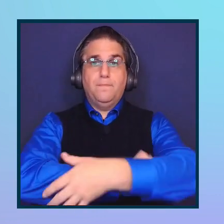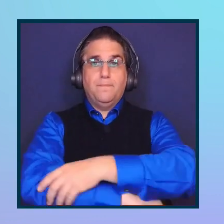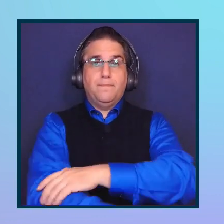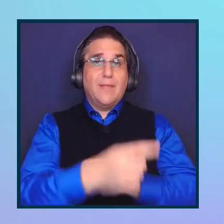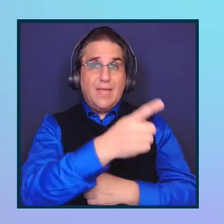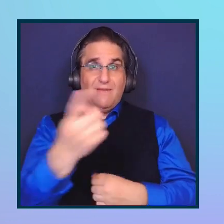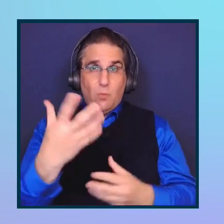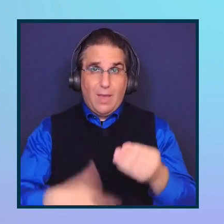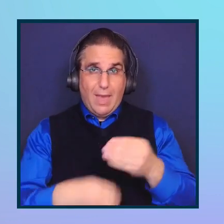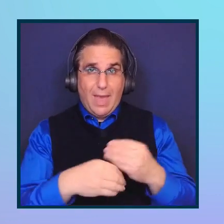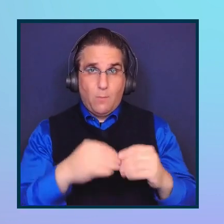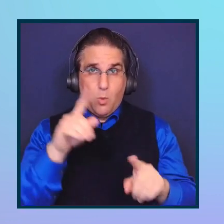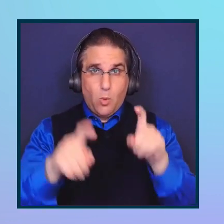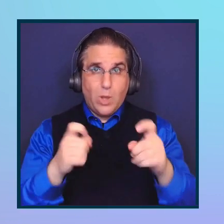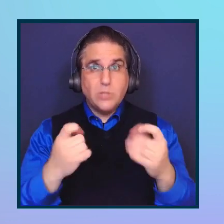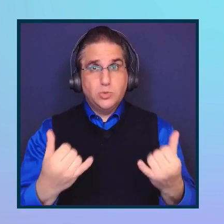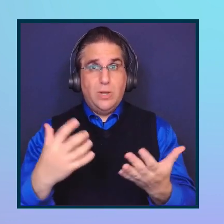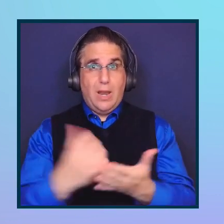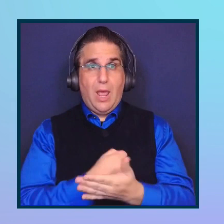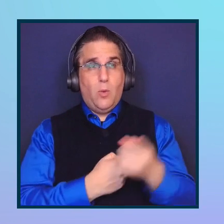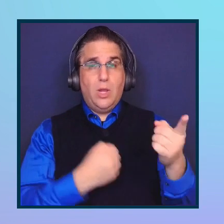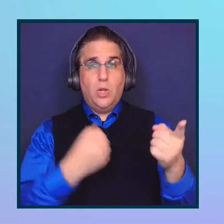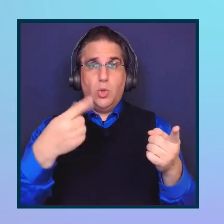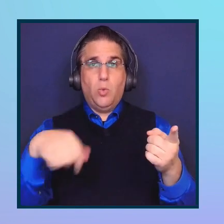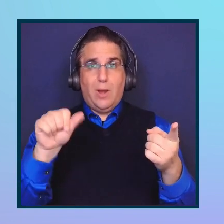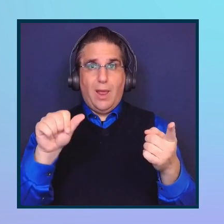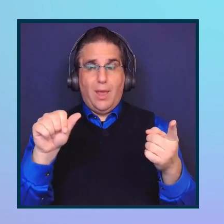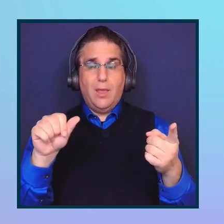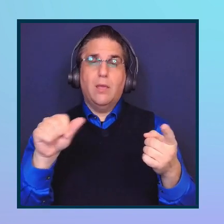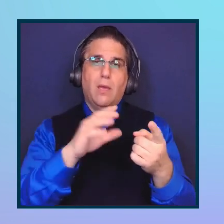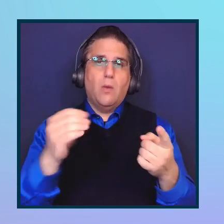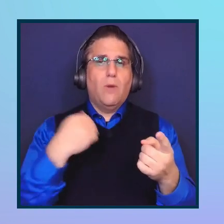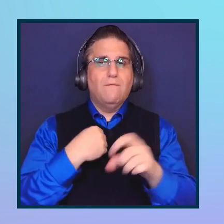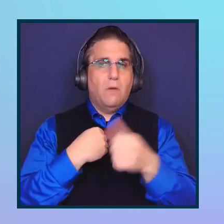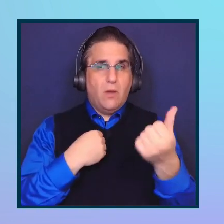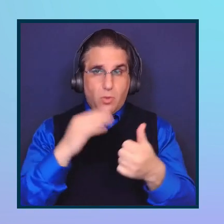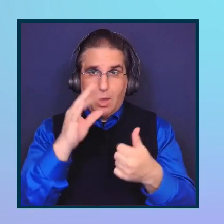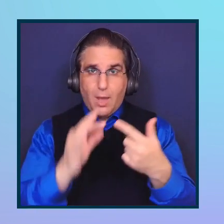please go ahead and add those to the Q and A, there's also an option for you to up vote questions.